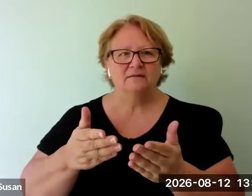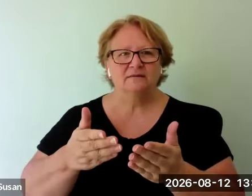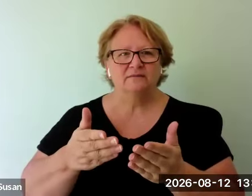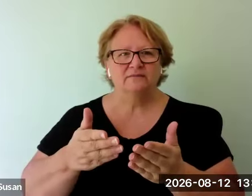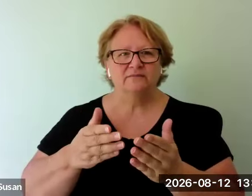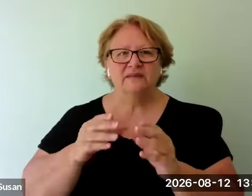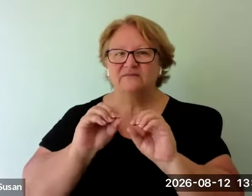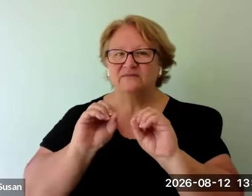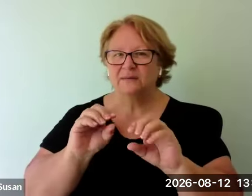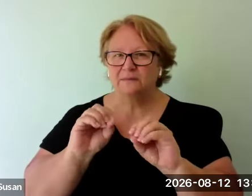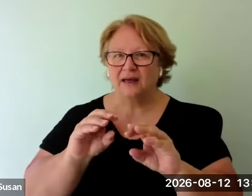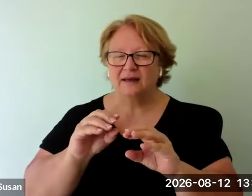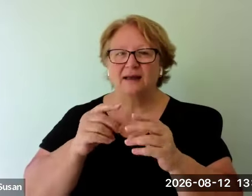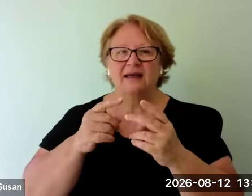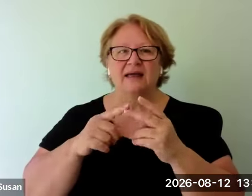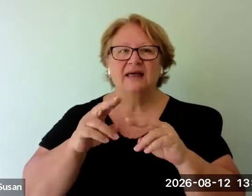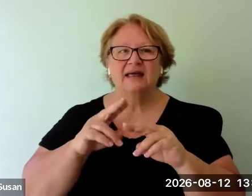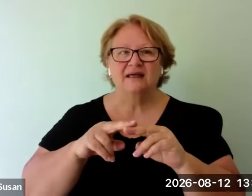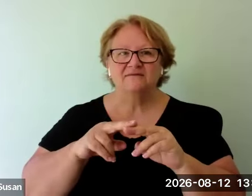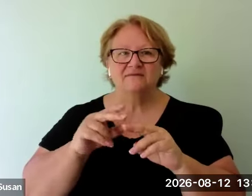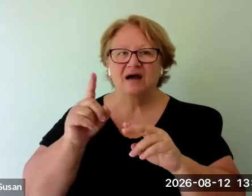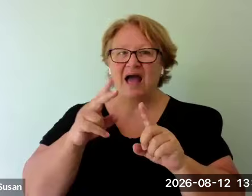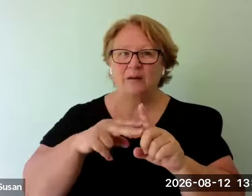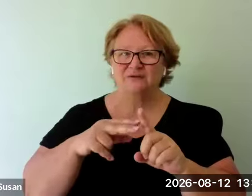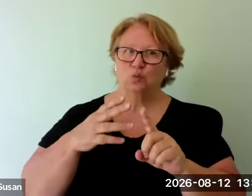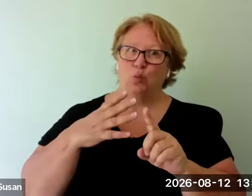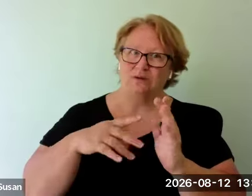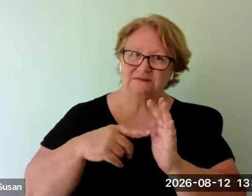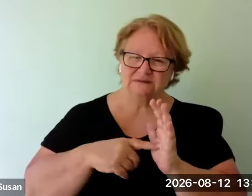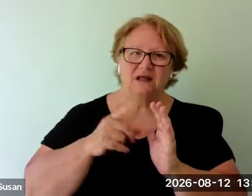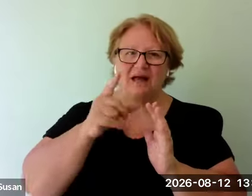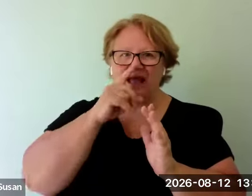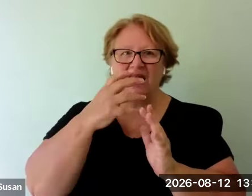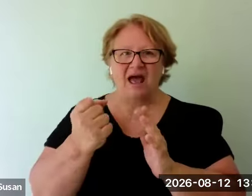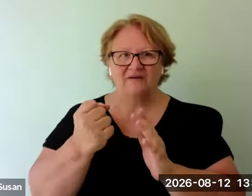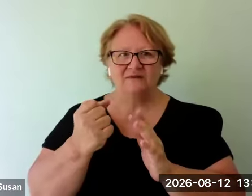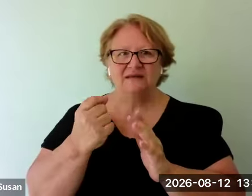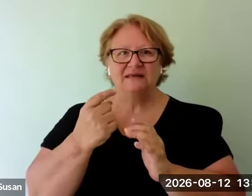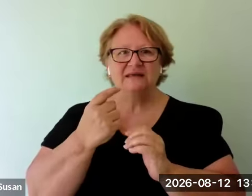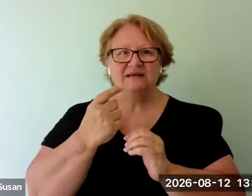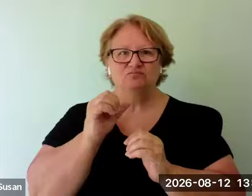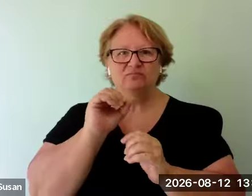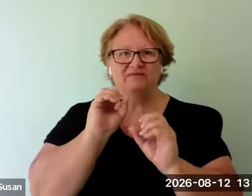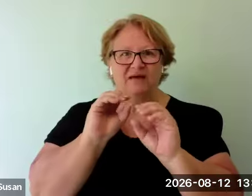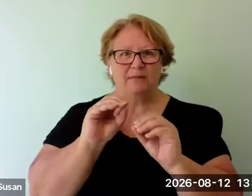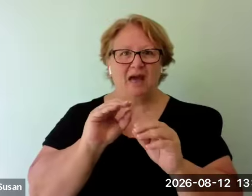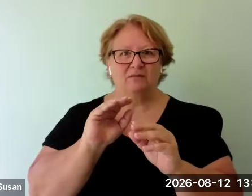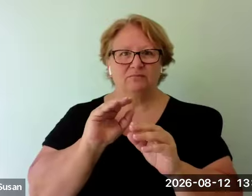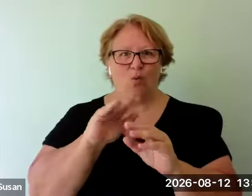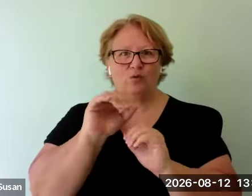particular application. And that's also one of the reasons